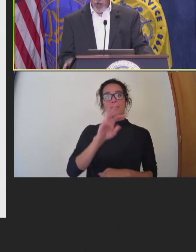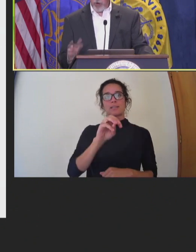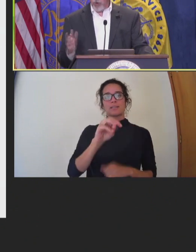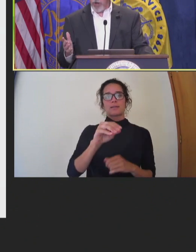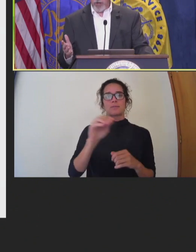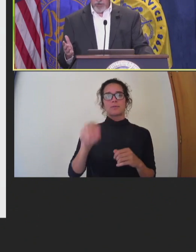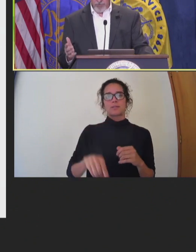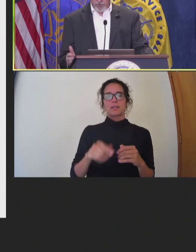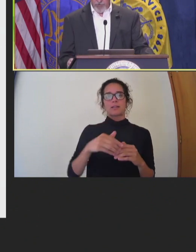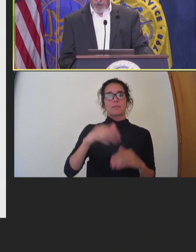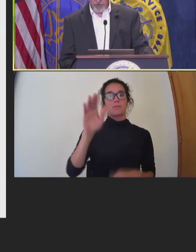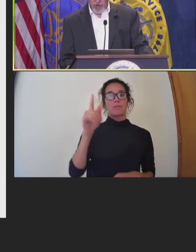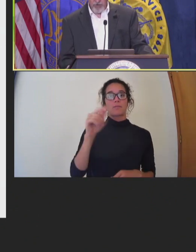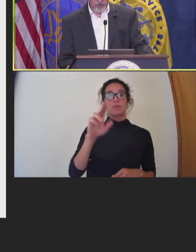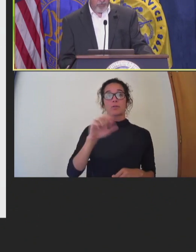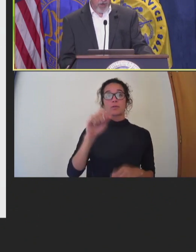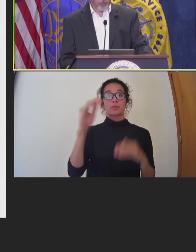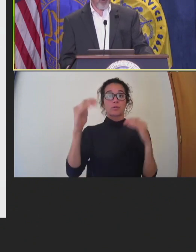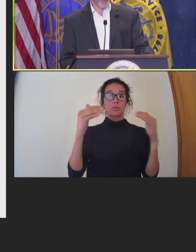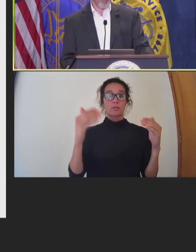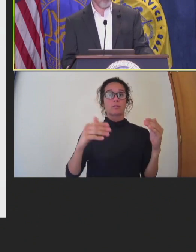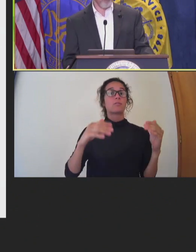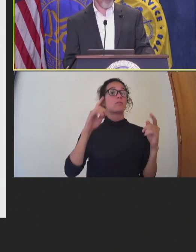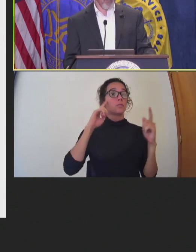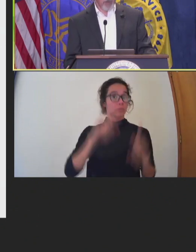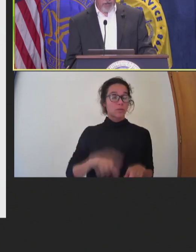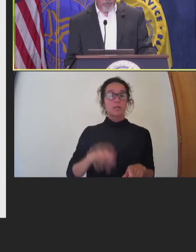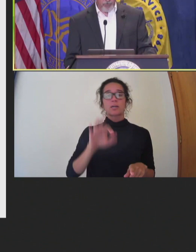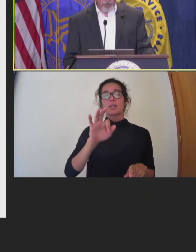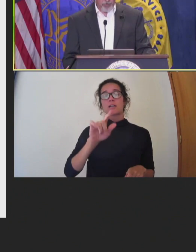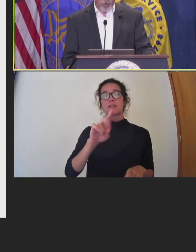agree that flu vaccination is the best way to help prevent influenza-related